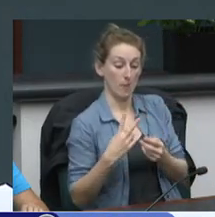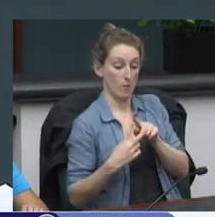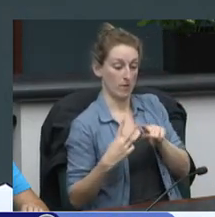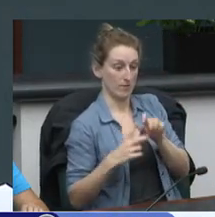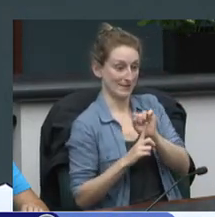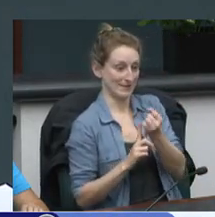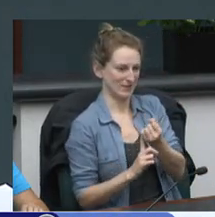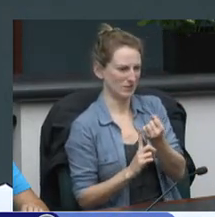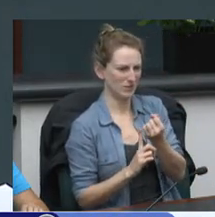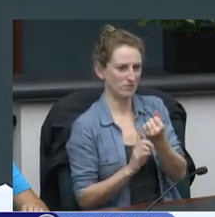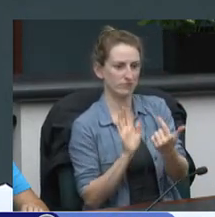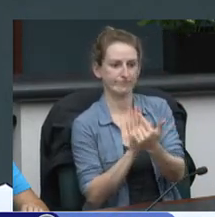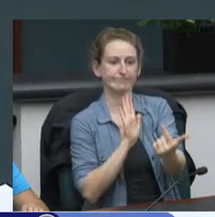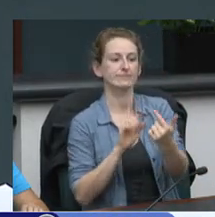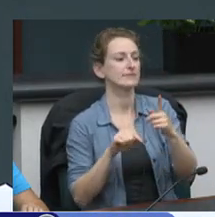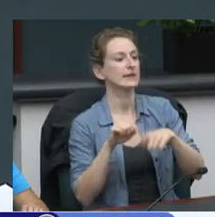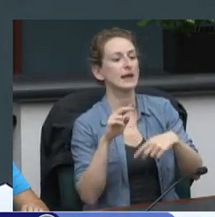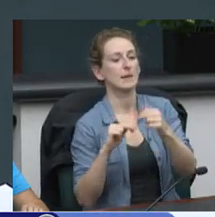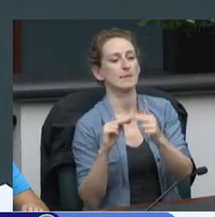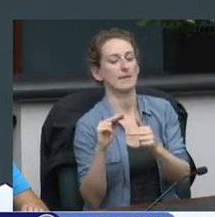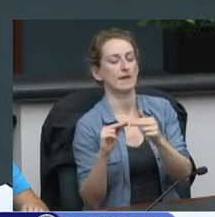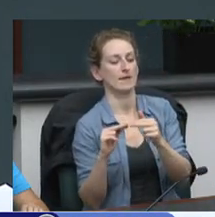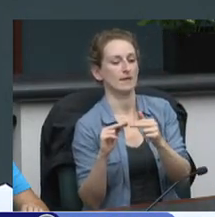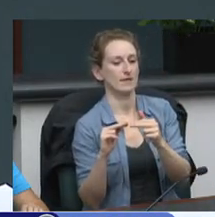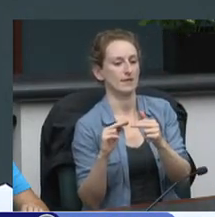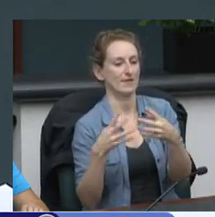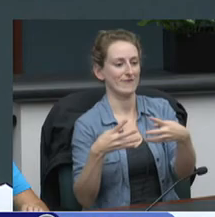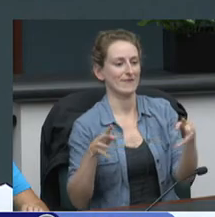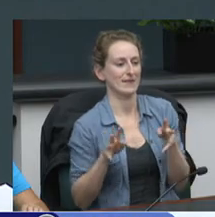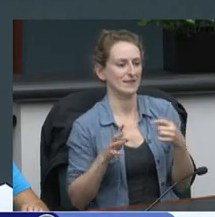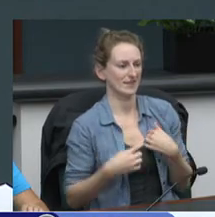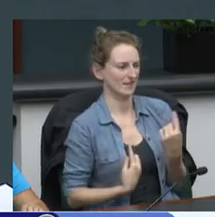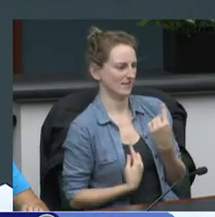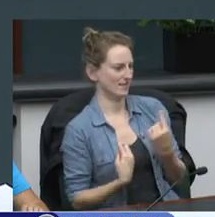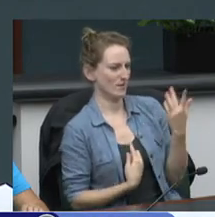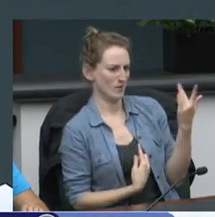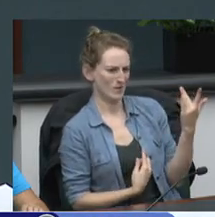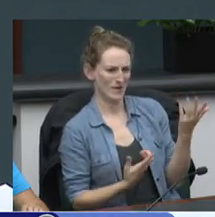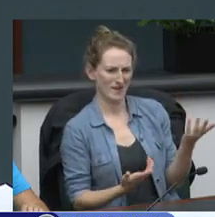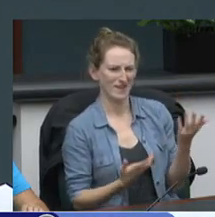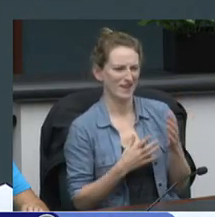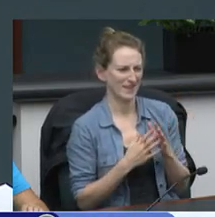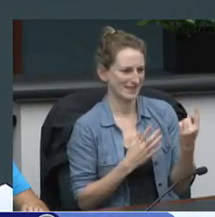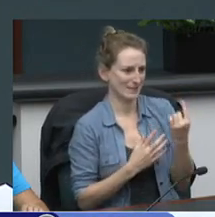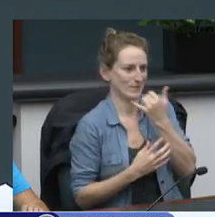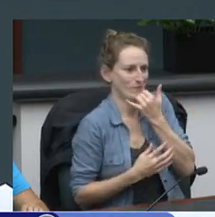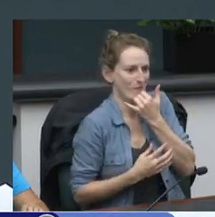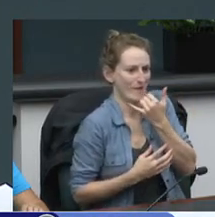with one little piece of this fence ordinance and I'd like if you can't